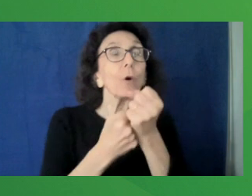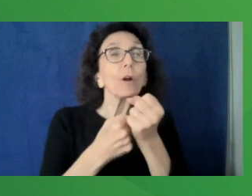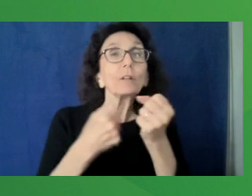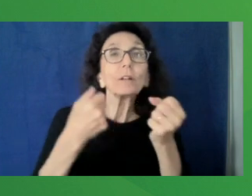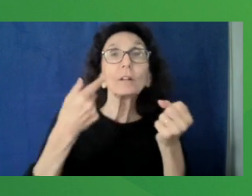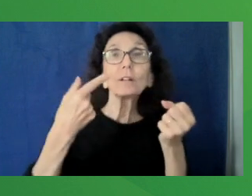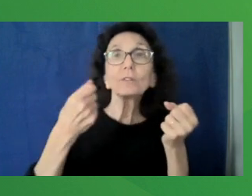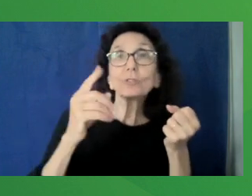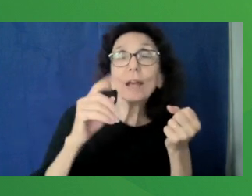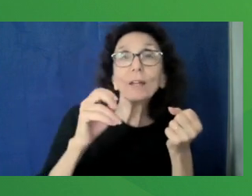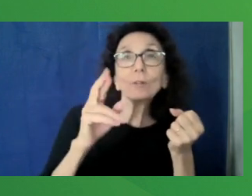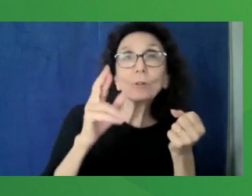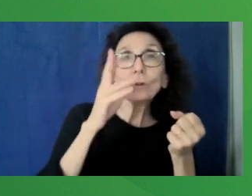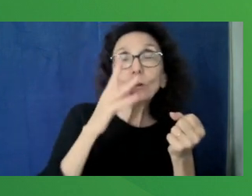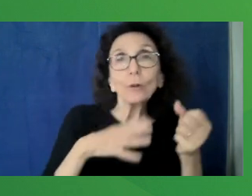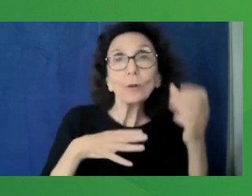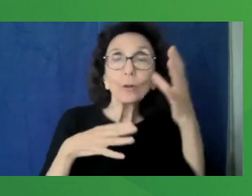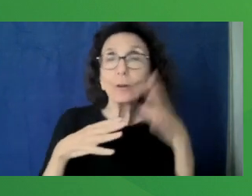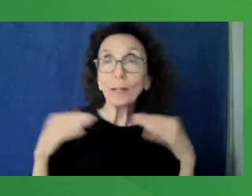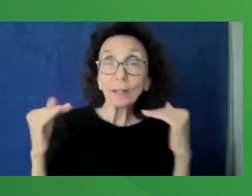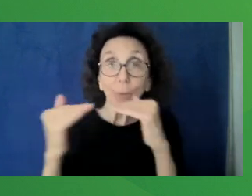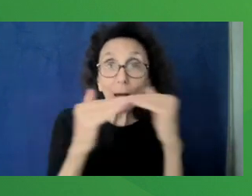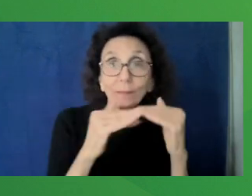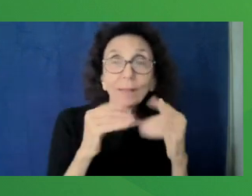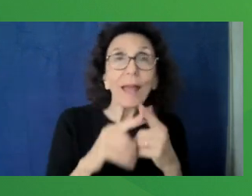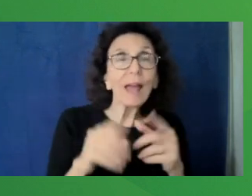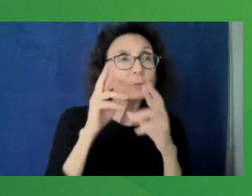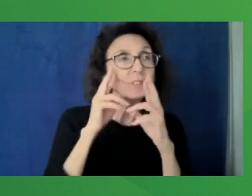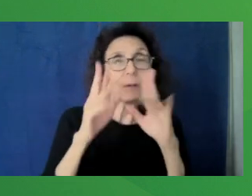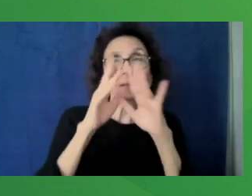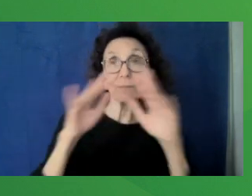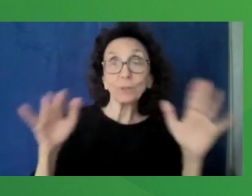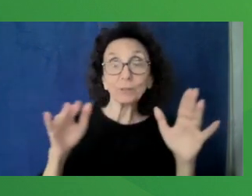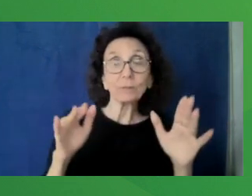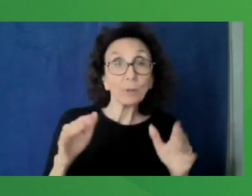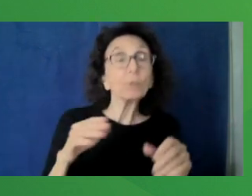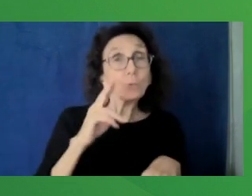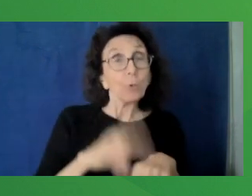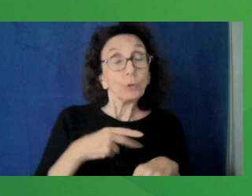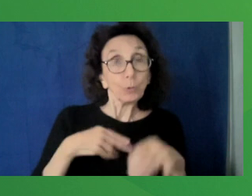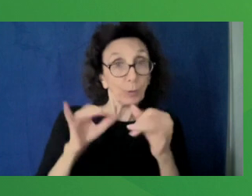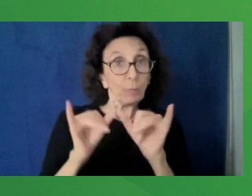one thing that we wanted to know and that we did measure was did this particular